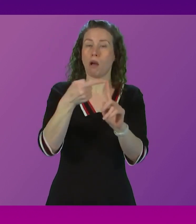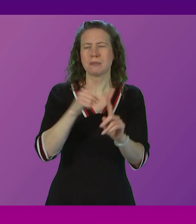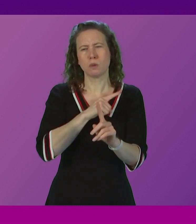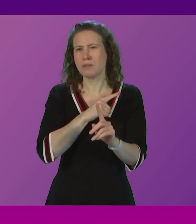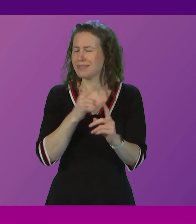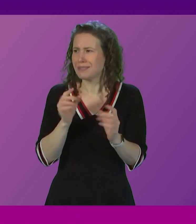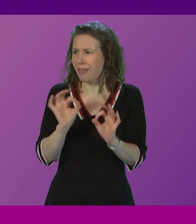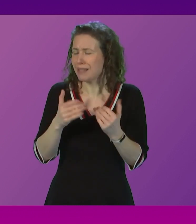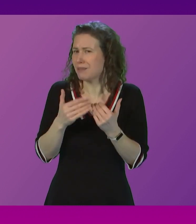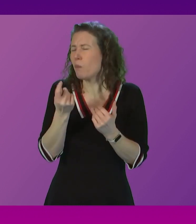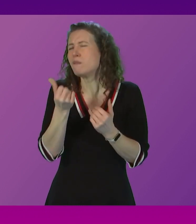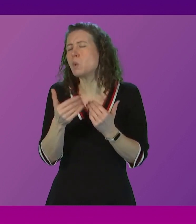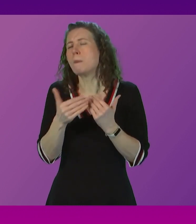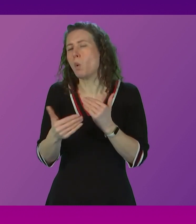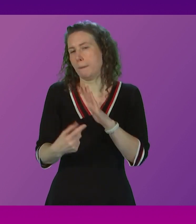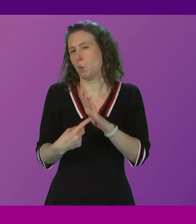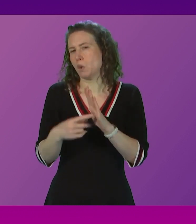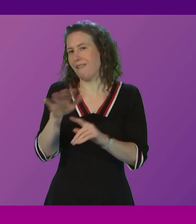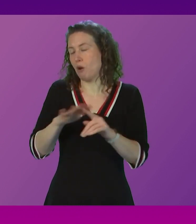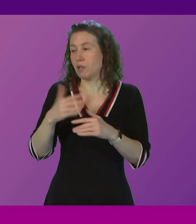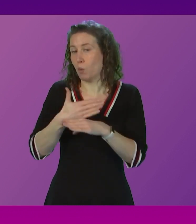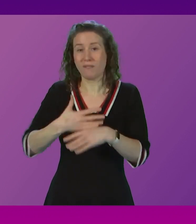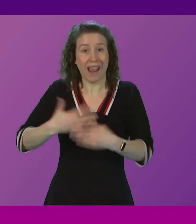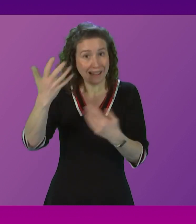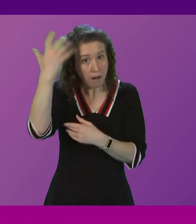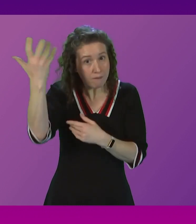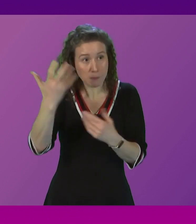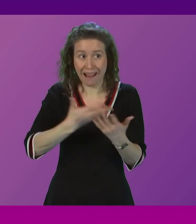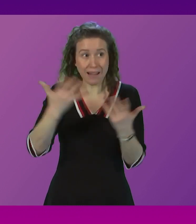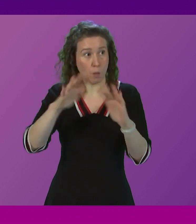are few more important areas of work for any Government anywhere on the planet right now.